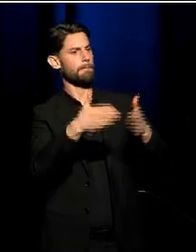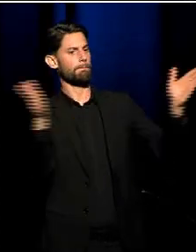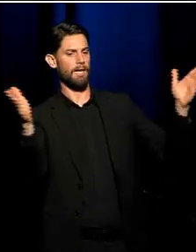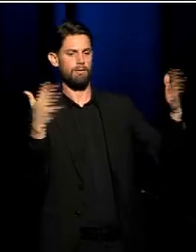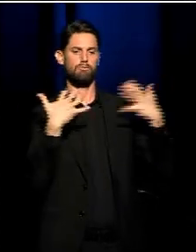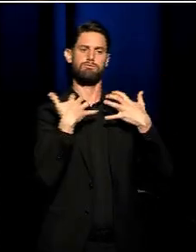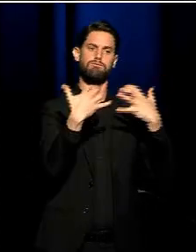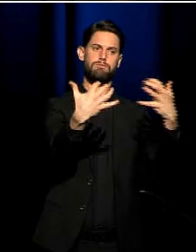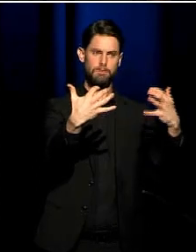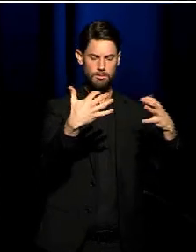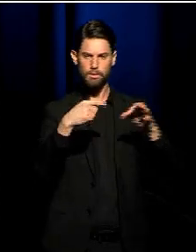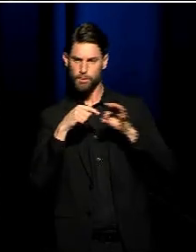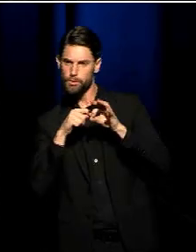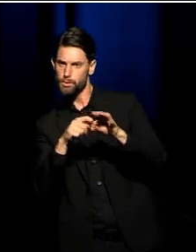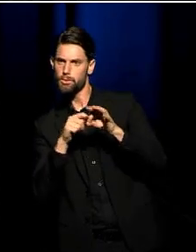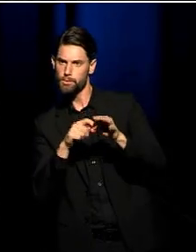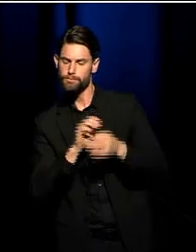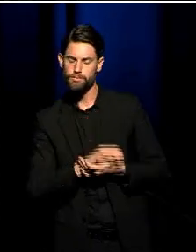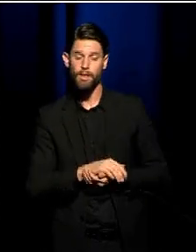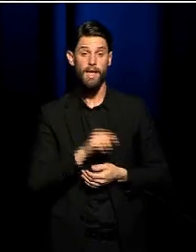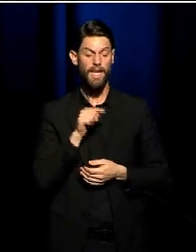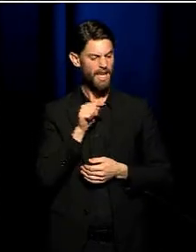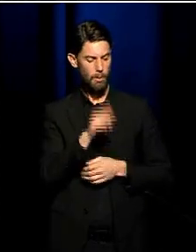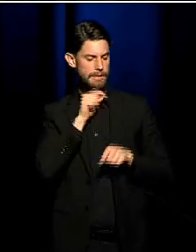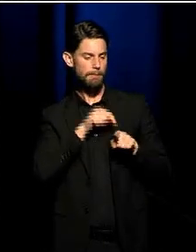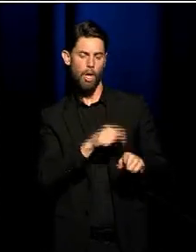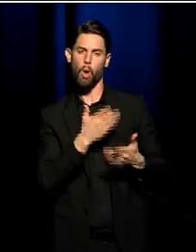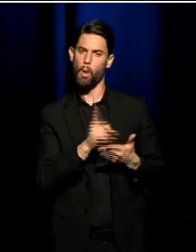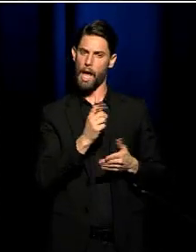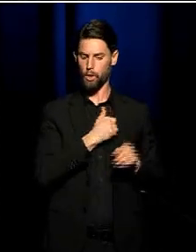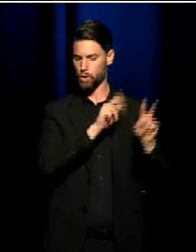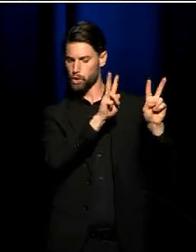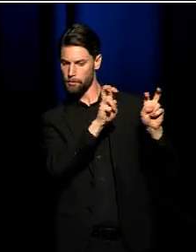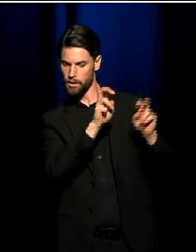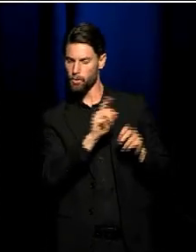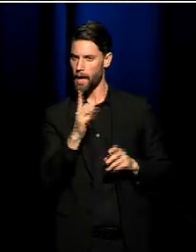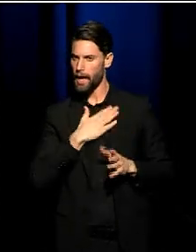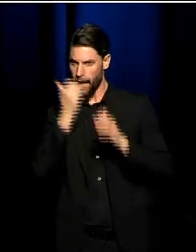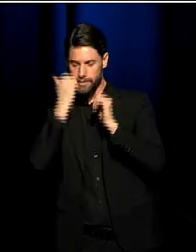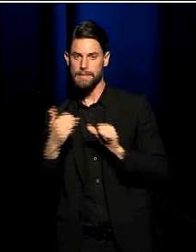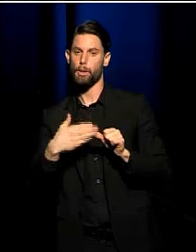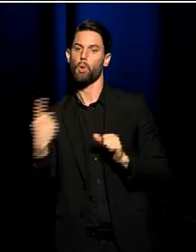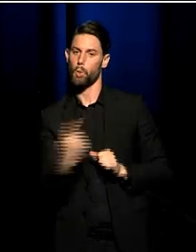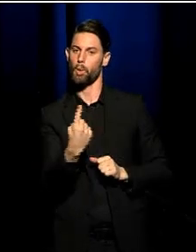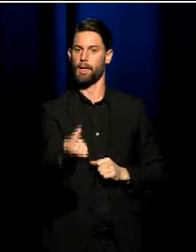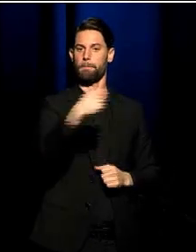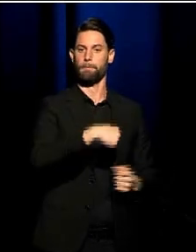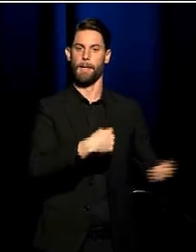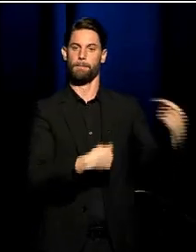of hearings will depend will vary depending on the subject matter and the nature of the evidence to be considered. The form of the hearings should be